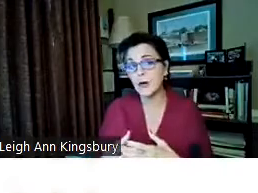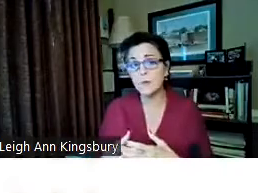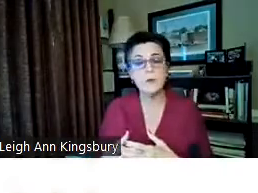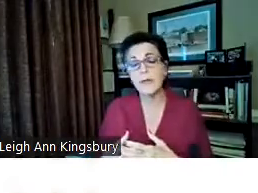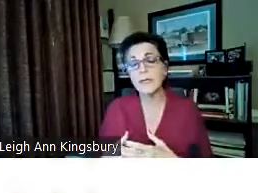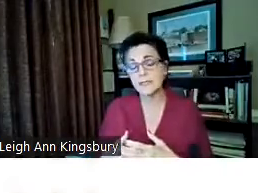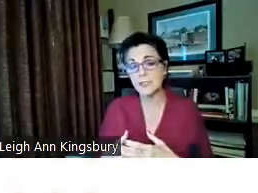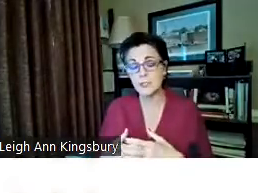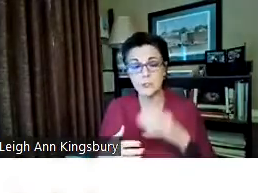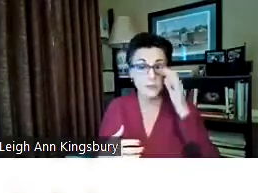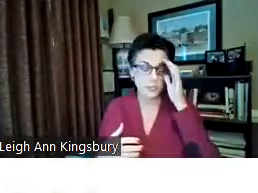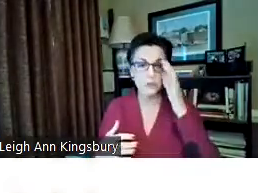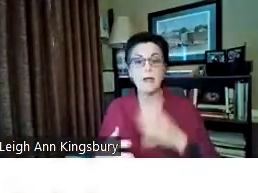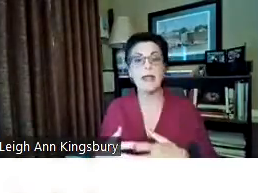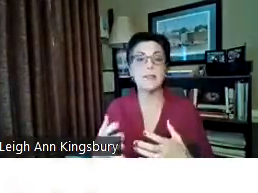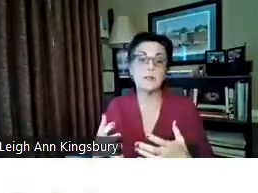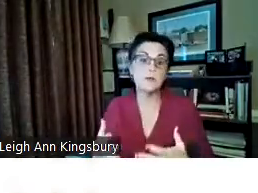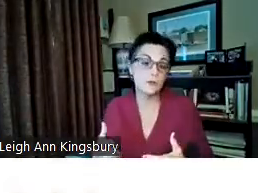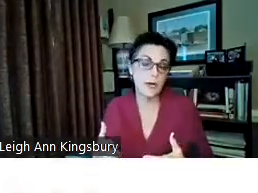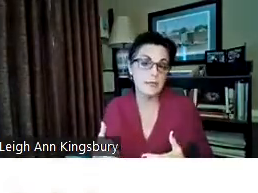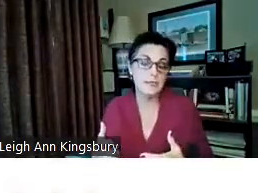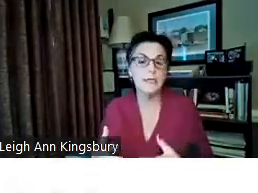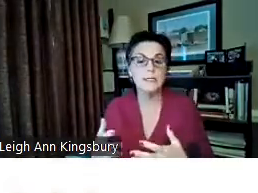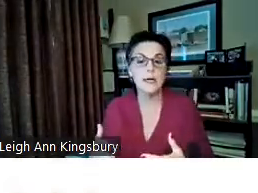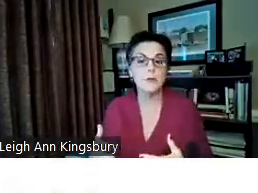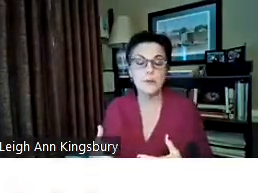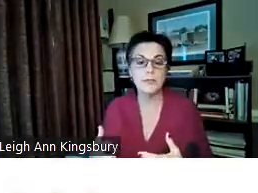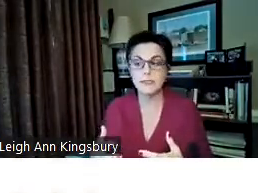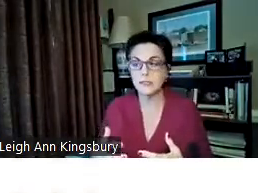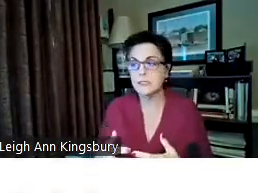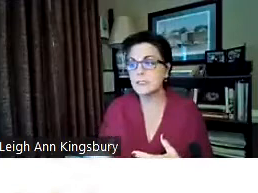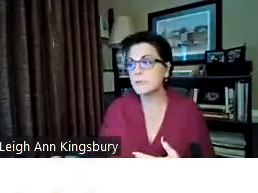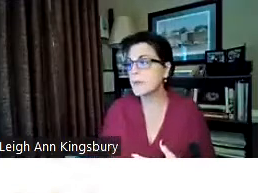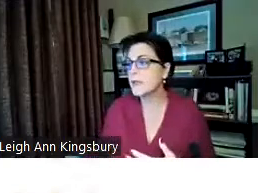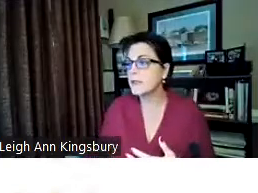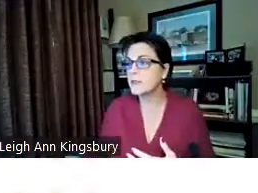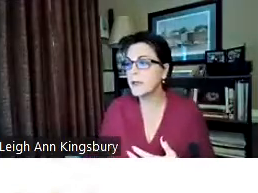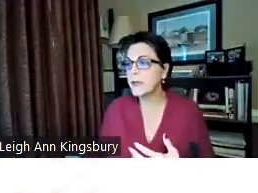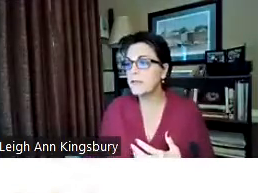help you make decisions, who's in your life that you trust to help you make decisions. But the